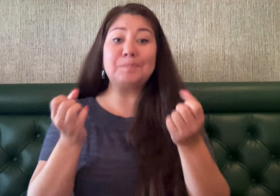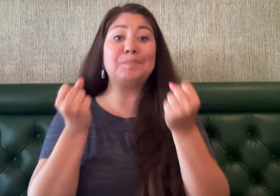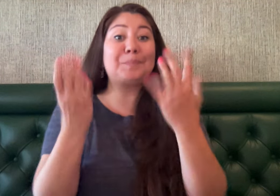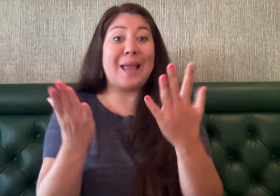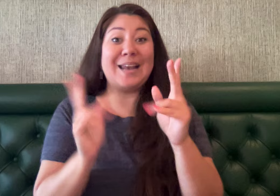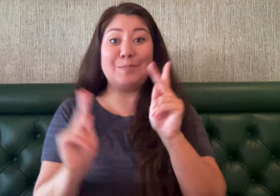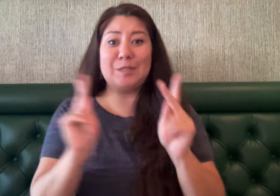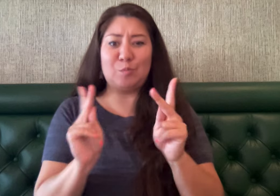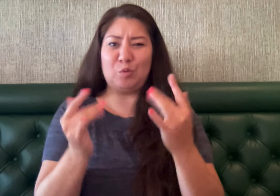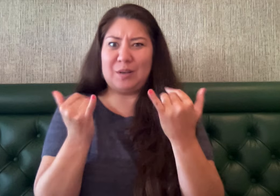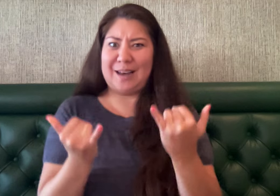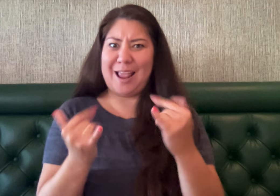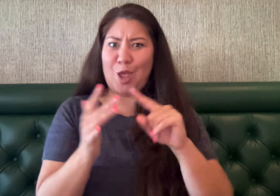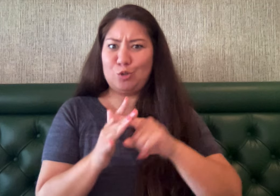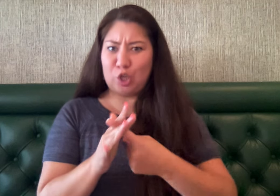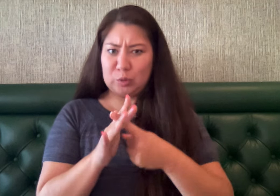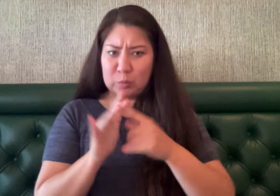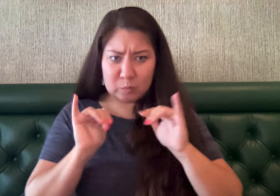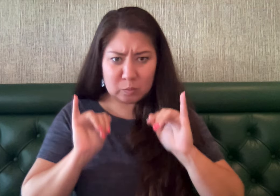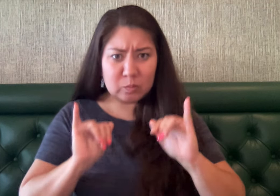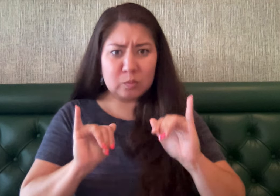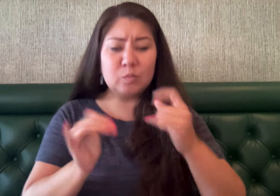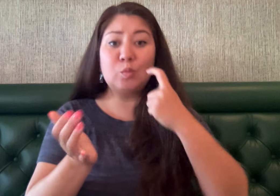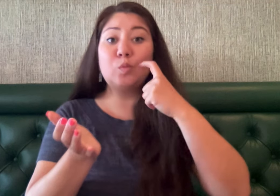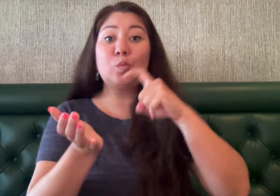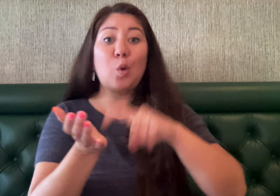Many people are now starting to realize something different